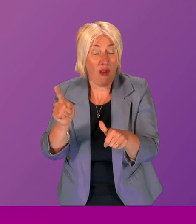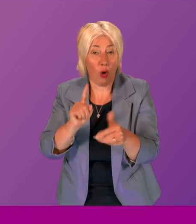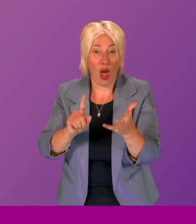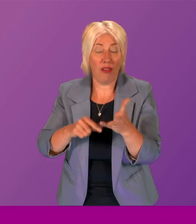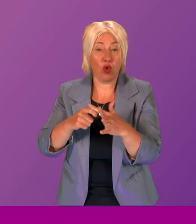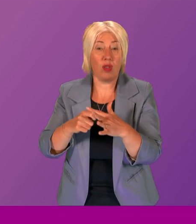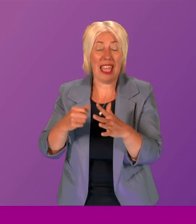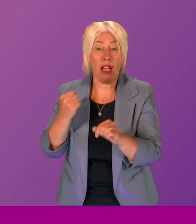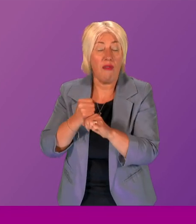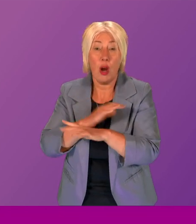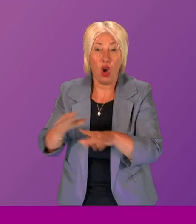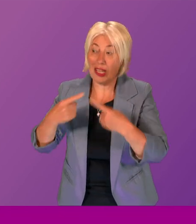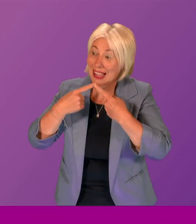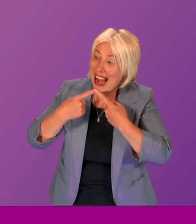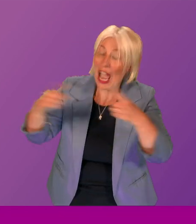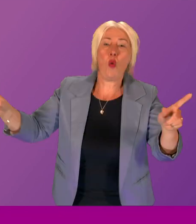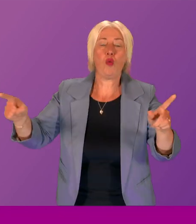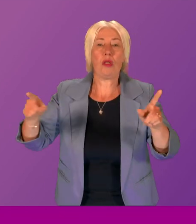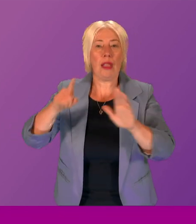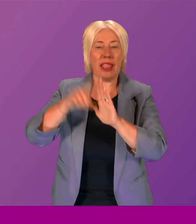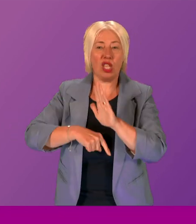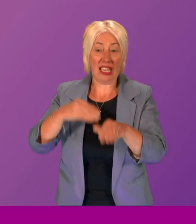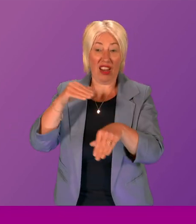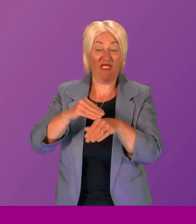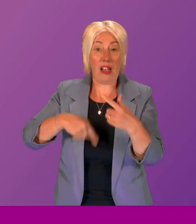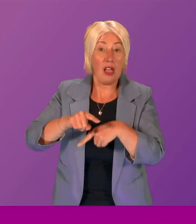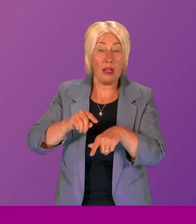legislation that could have an impact in Scotland, but actually engaged with us beforehand.